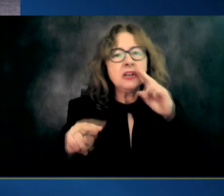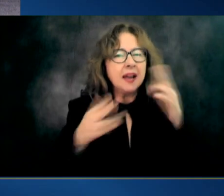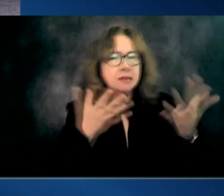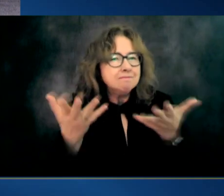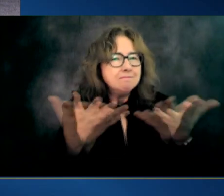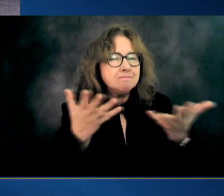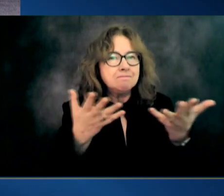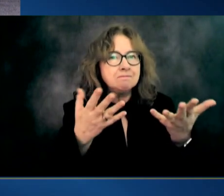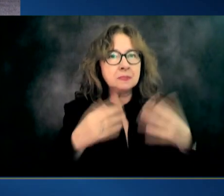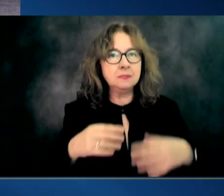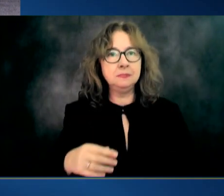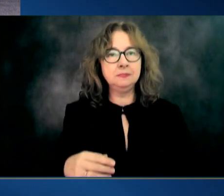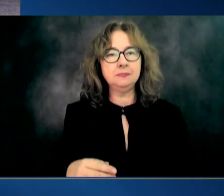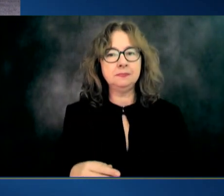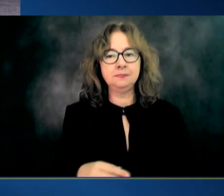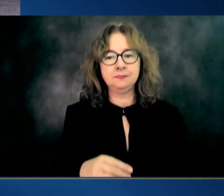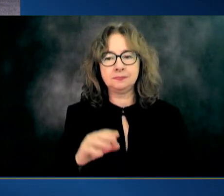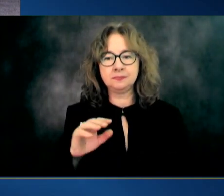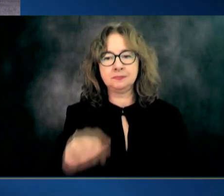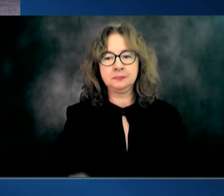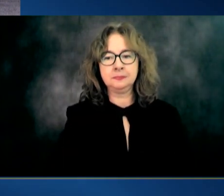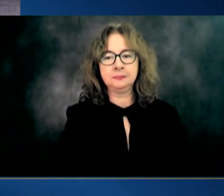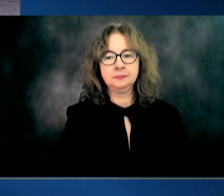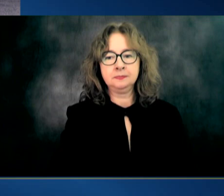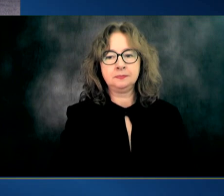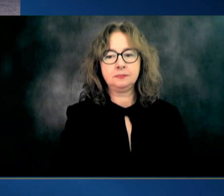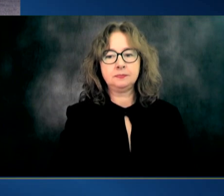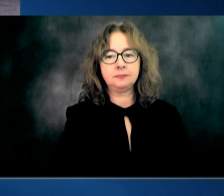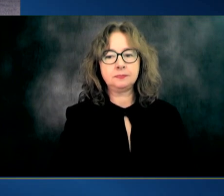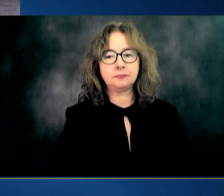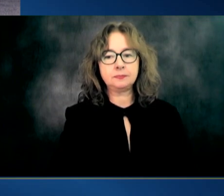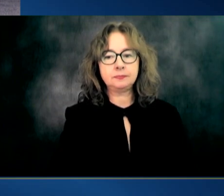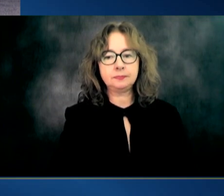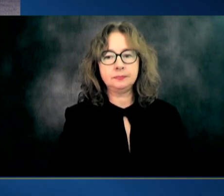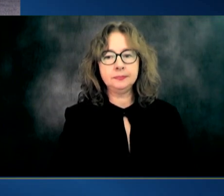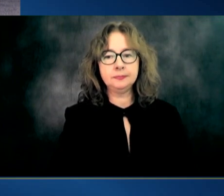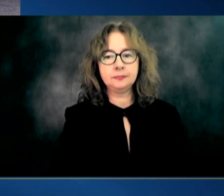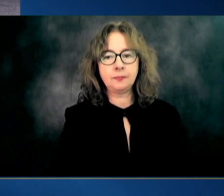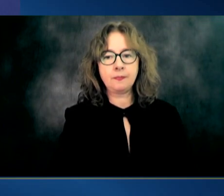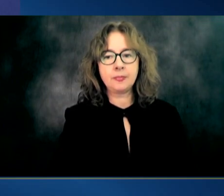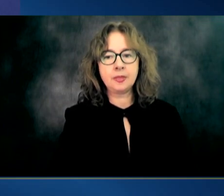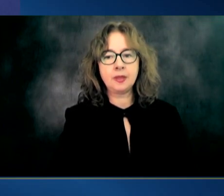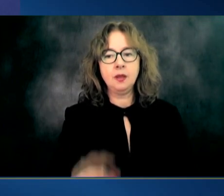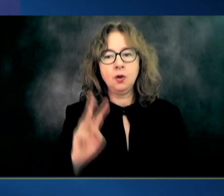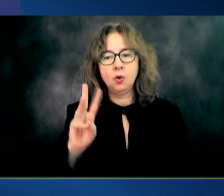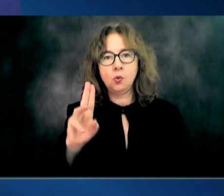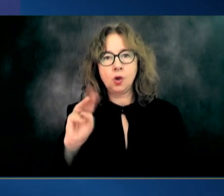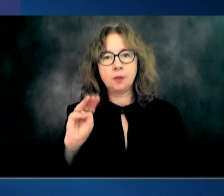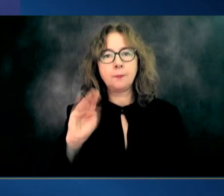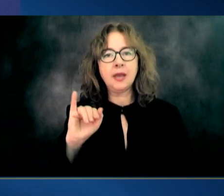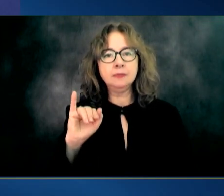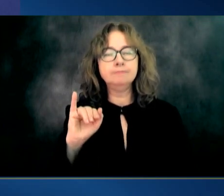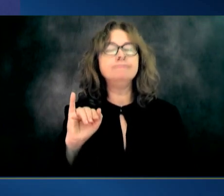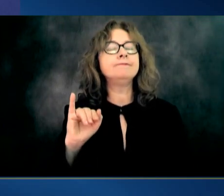Wunmi Mosaku: Well, I didn't really know what the stigma was until -- like, except for